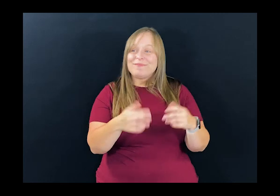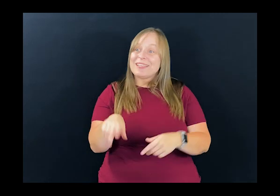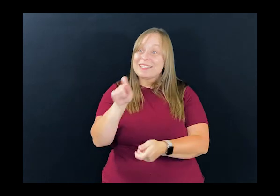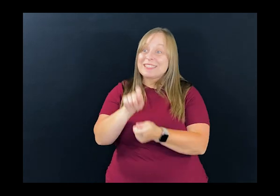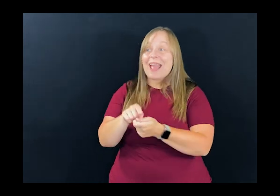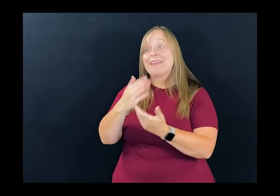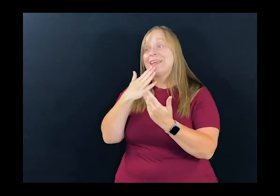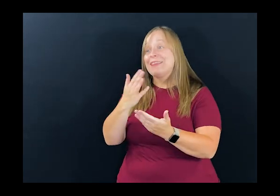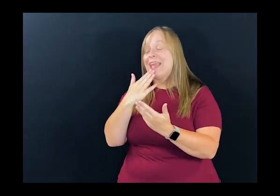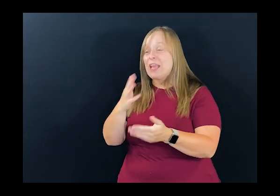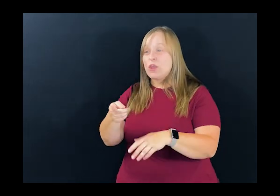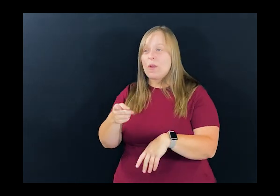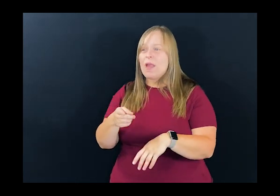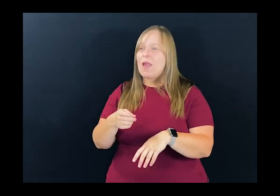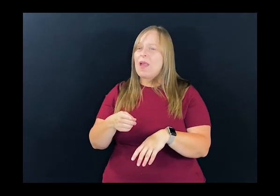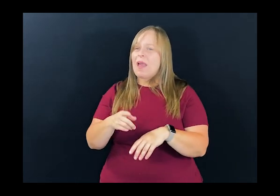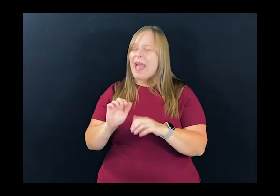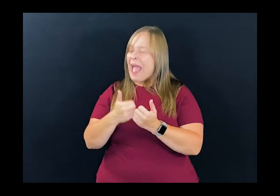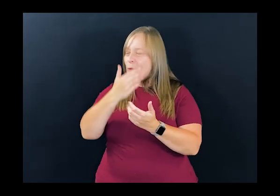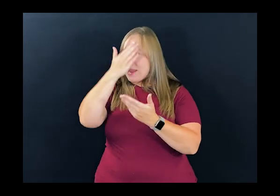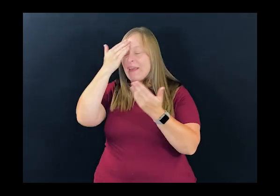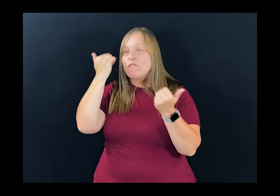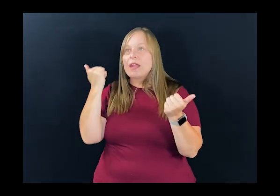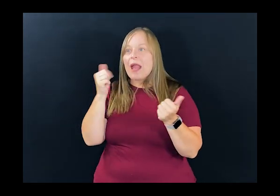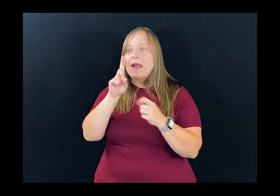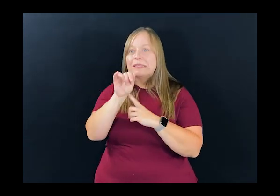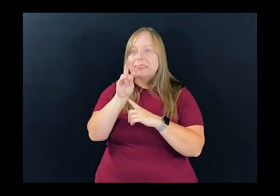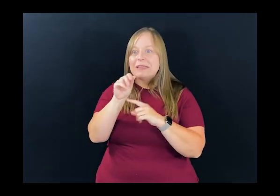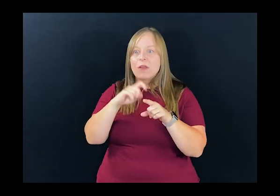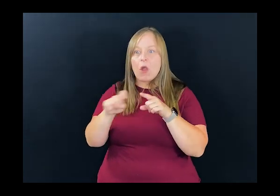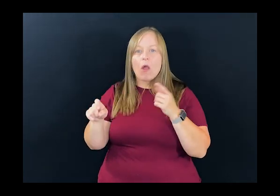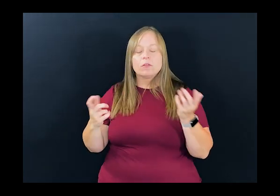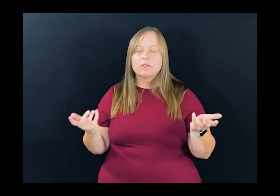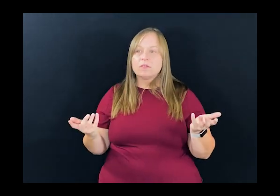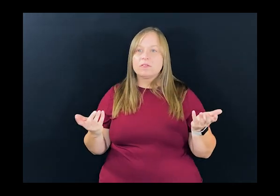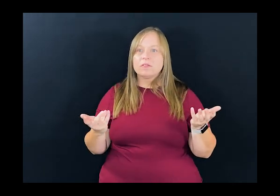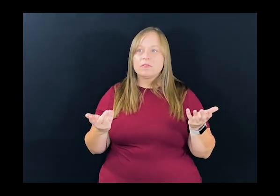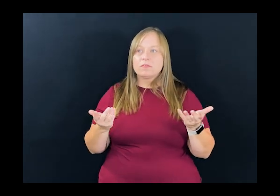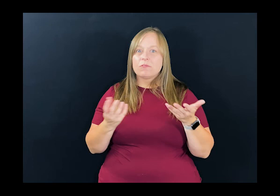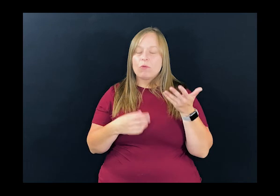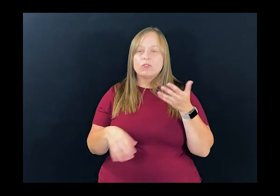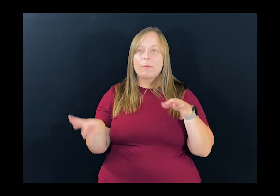[Donna] Exactly, thank you. And you know, how could I forget our diva calls? You know, that, those are very significant.